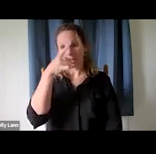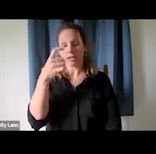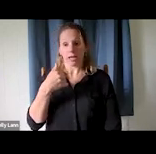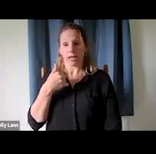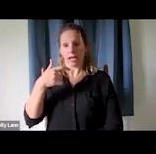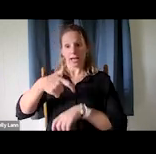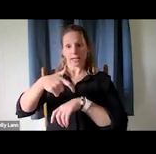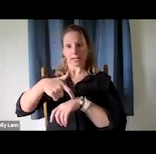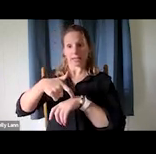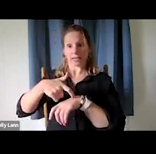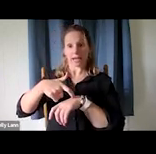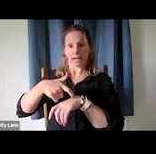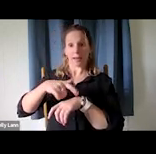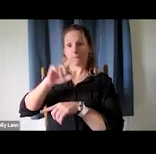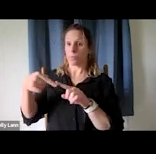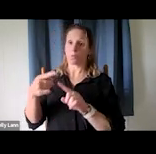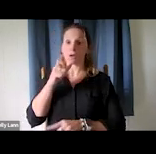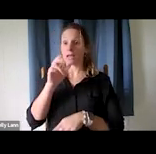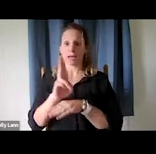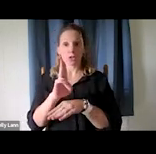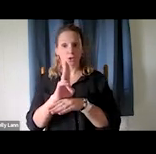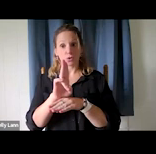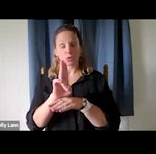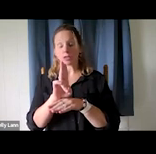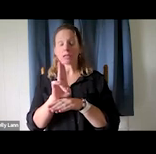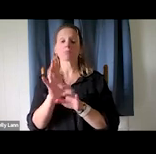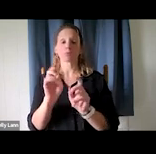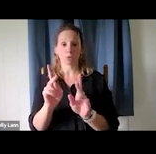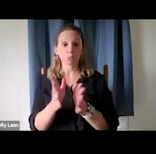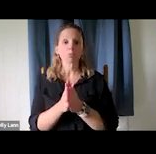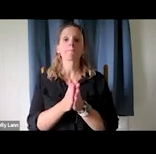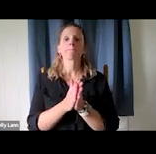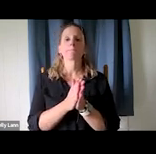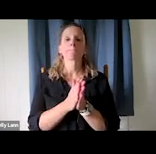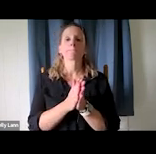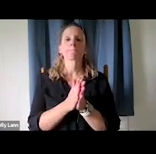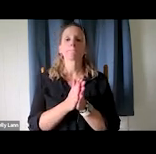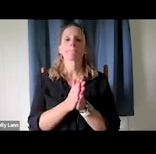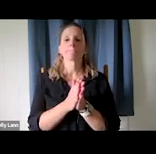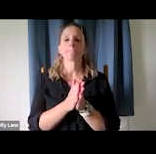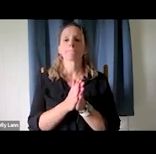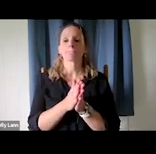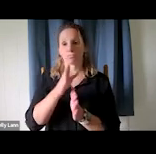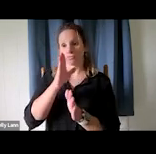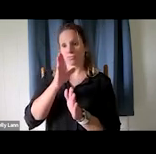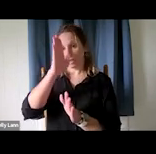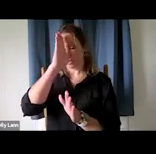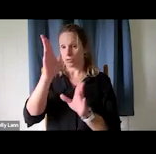in his teen years when he was not using any substances with a direct quote, "Even though I wasn't using,